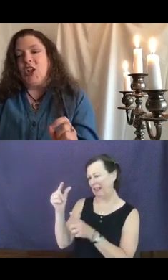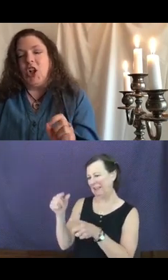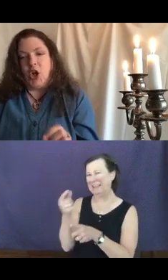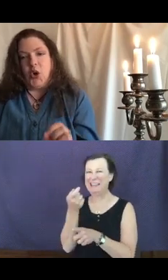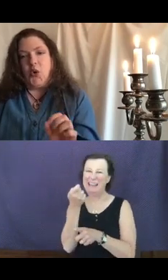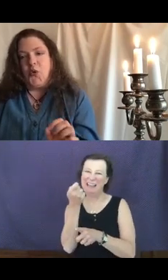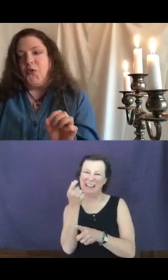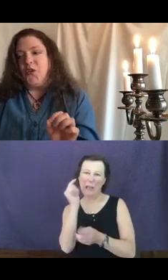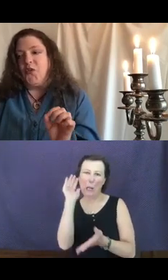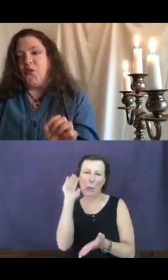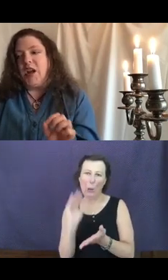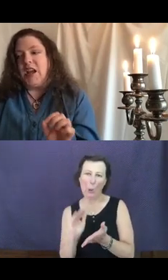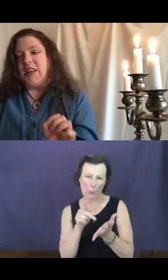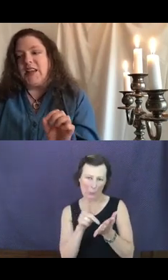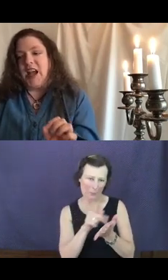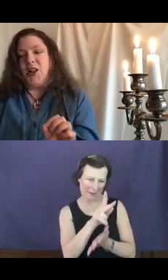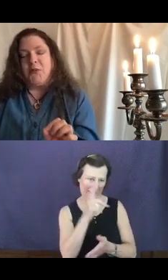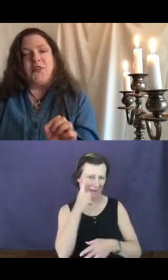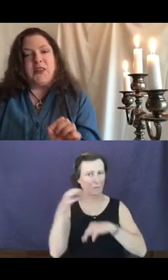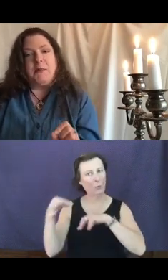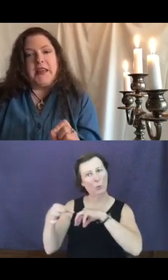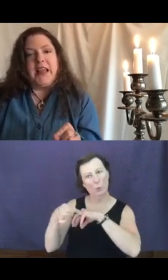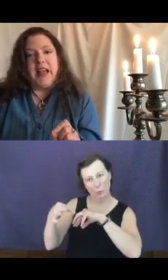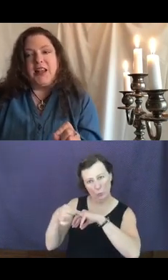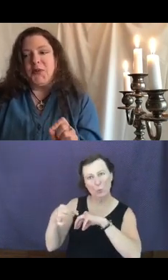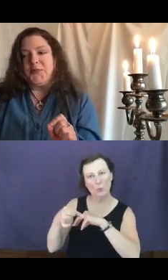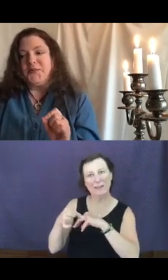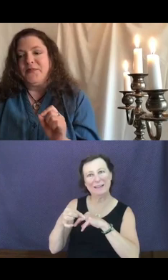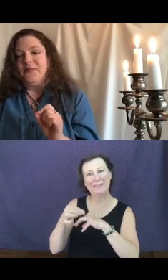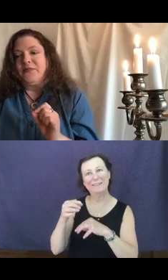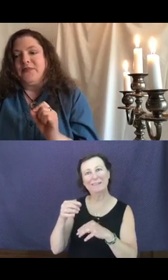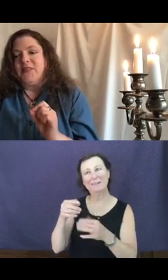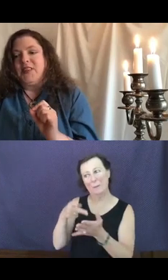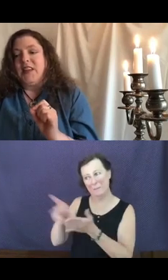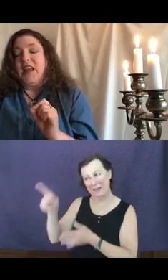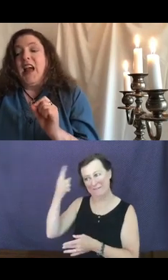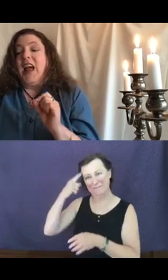low for the ring the caliber that the pig had.